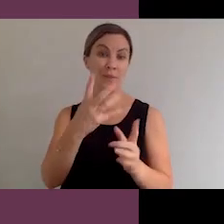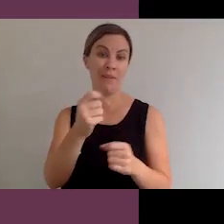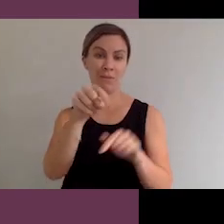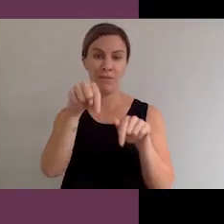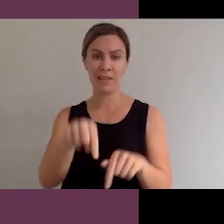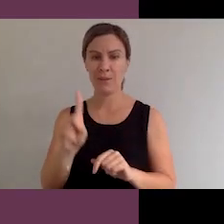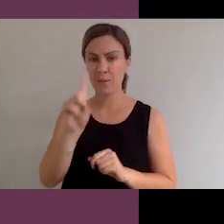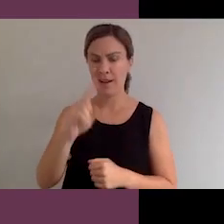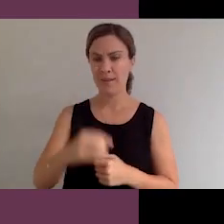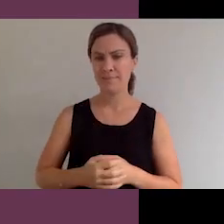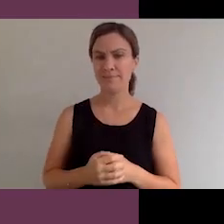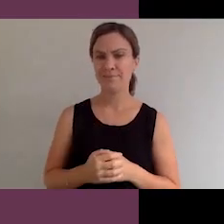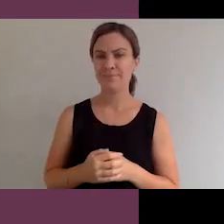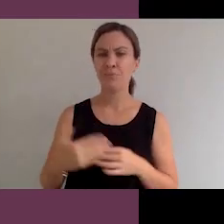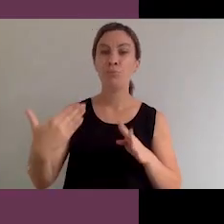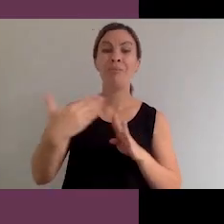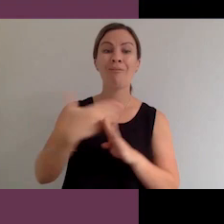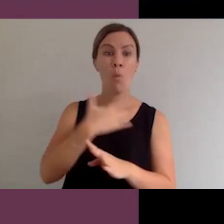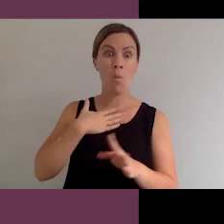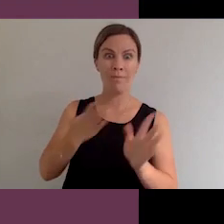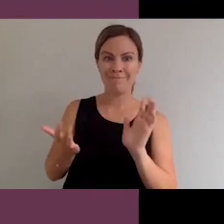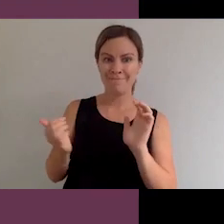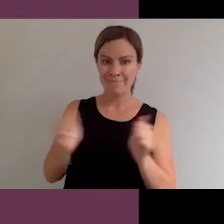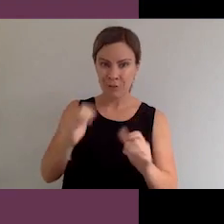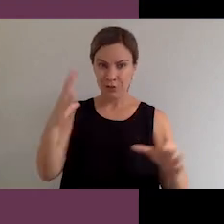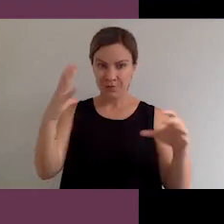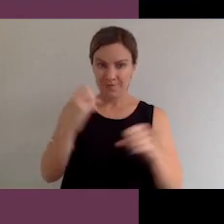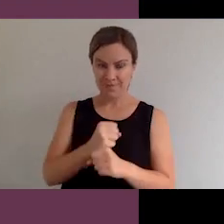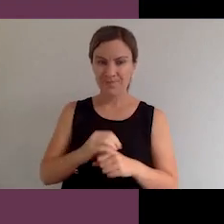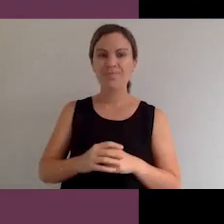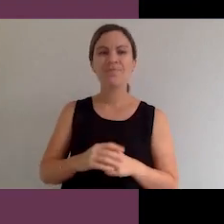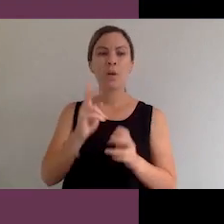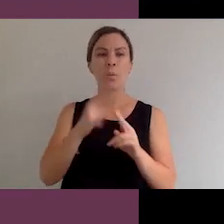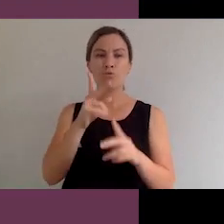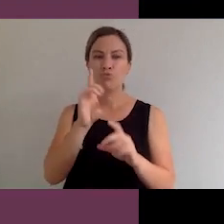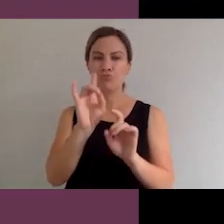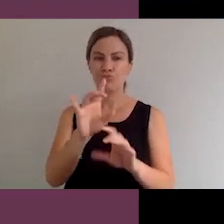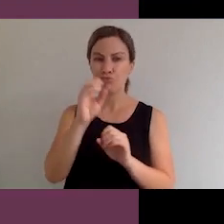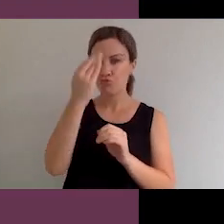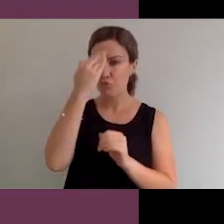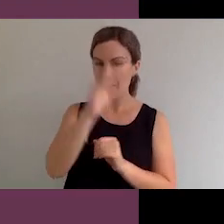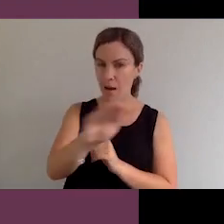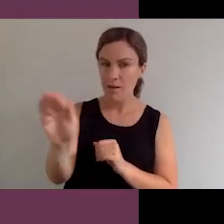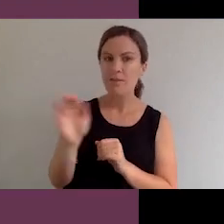Just before we shoot off, just a quick reminder - next week very related to some of